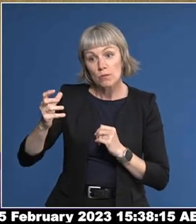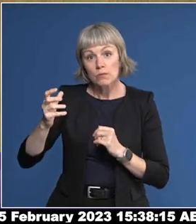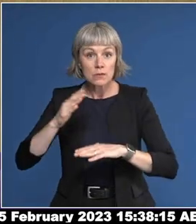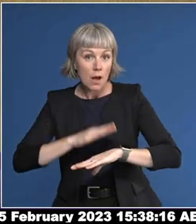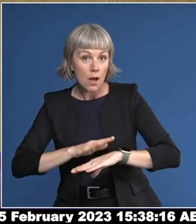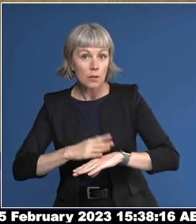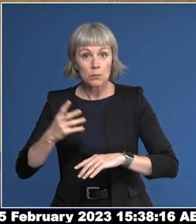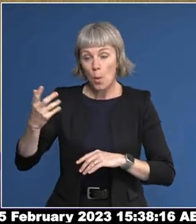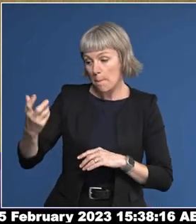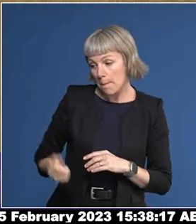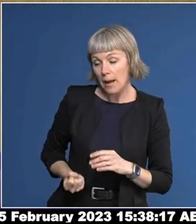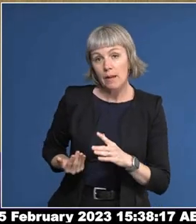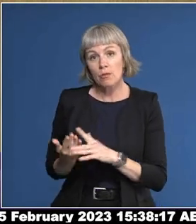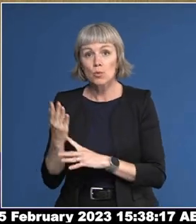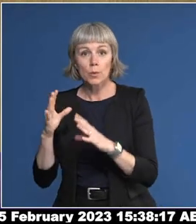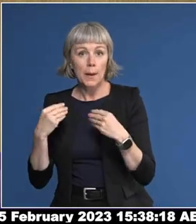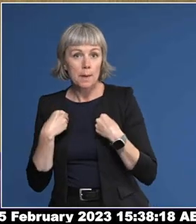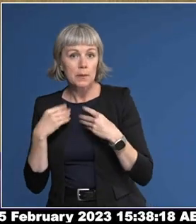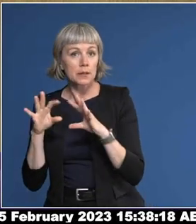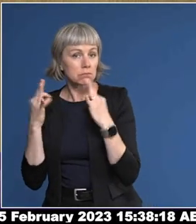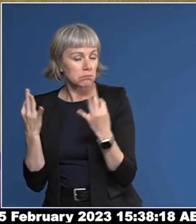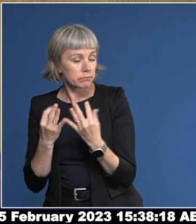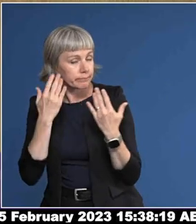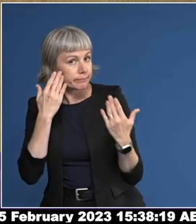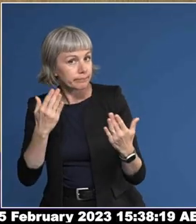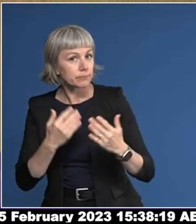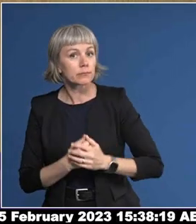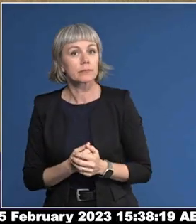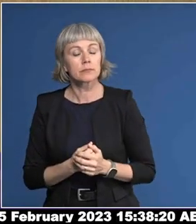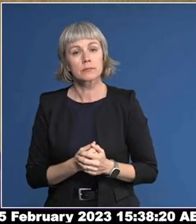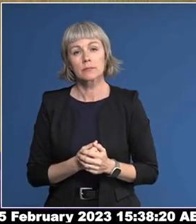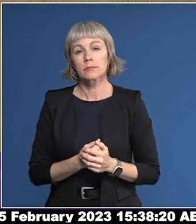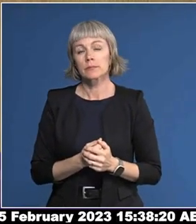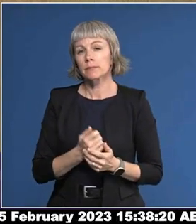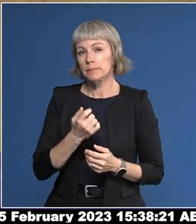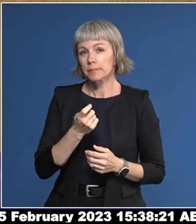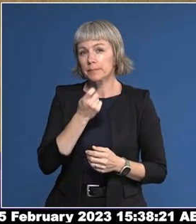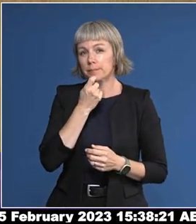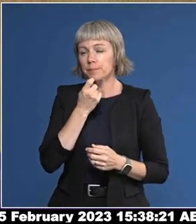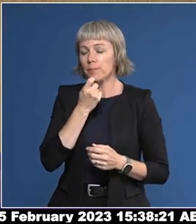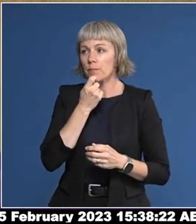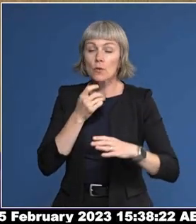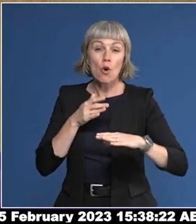We do know that around 800 - or slightly over 800 providers have specifically used our